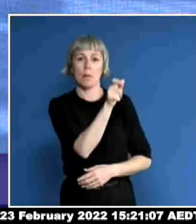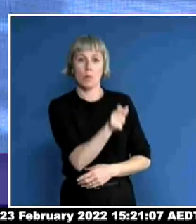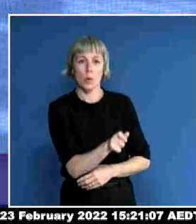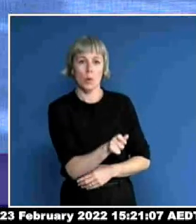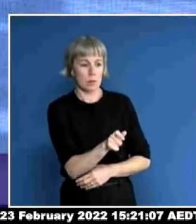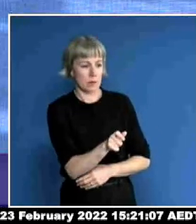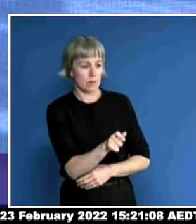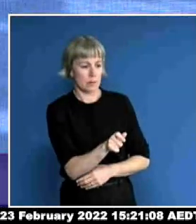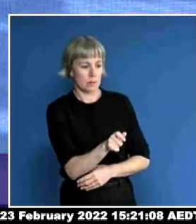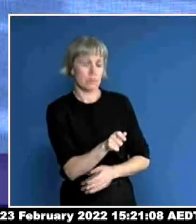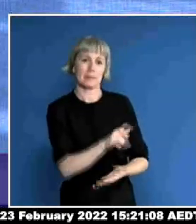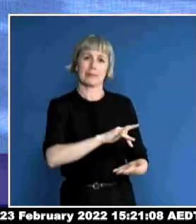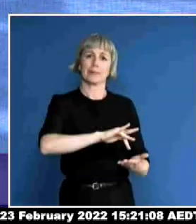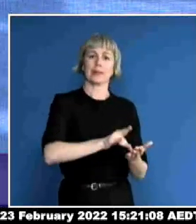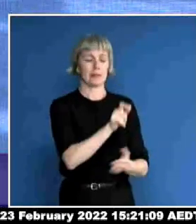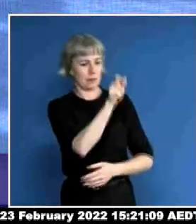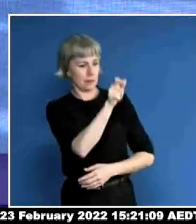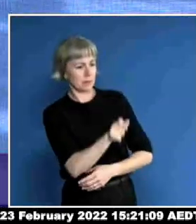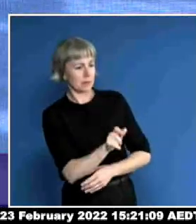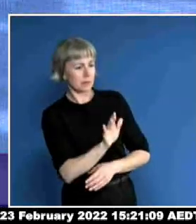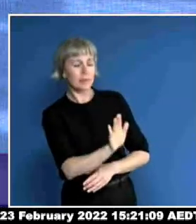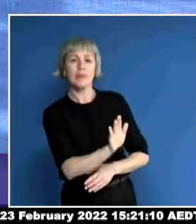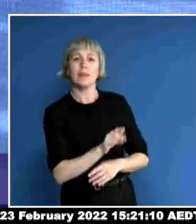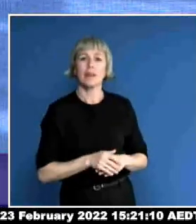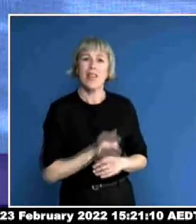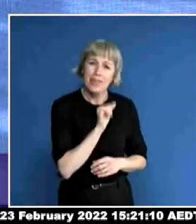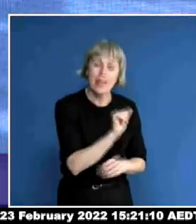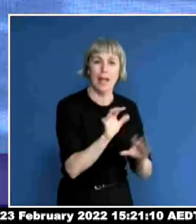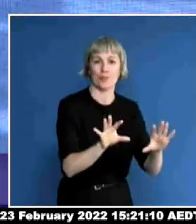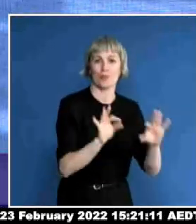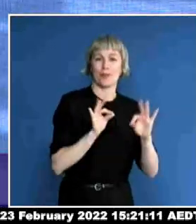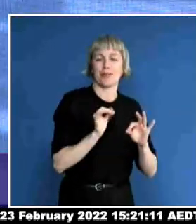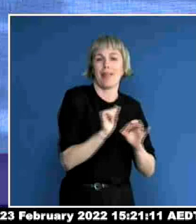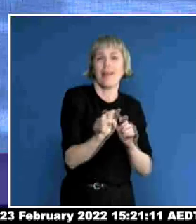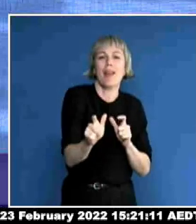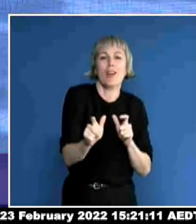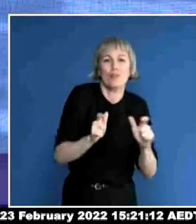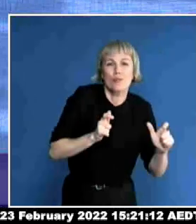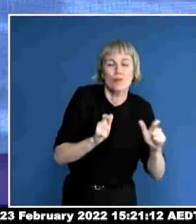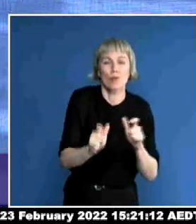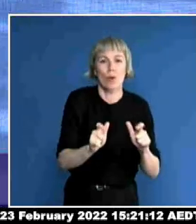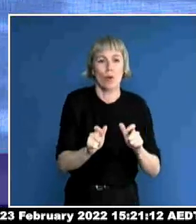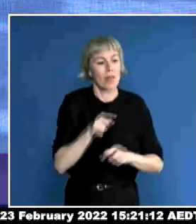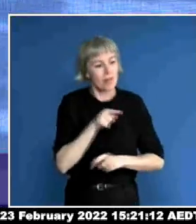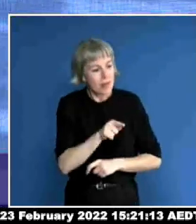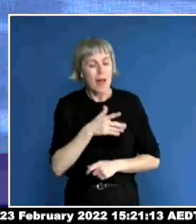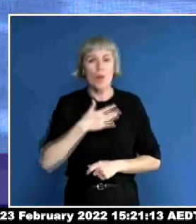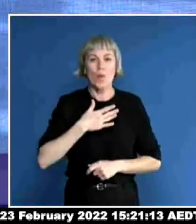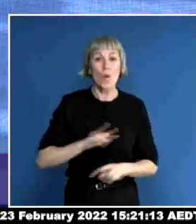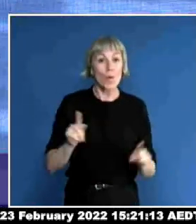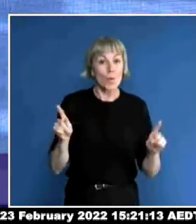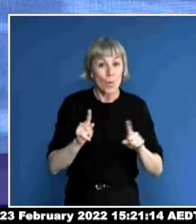have choice and control of what they feel will be best for them and open up